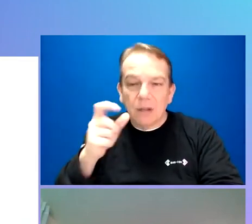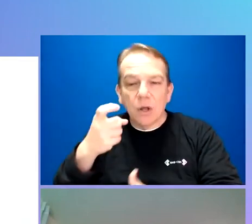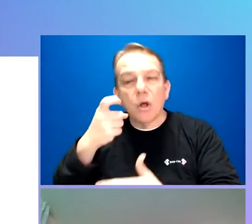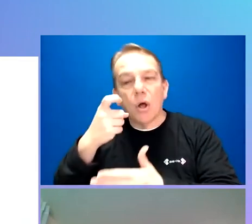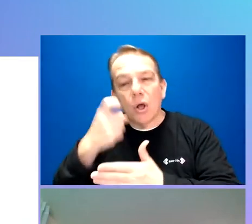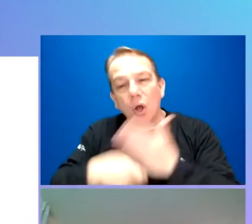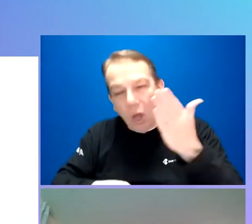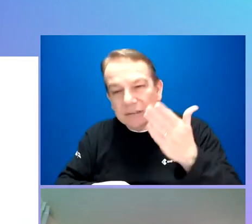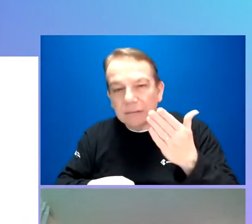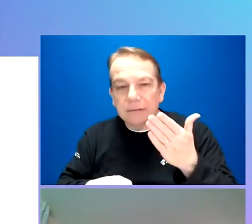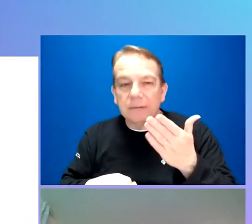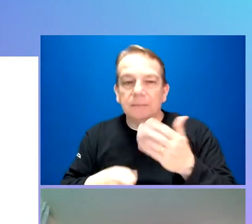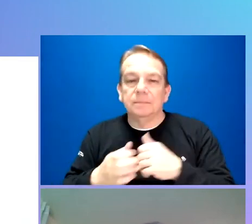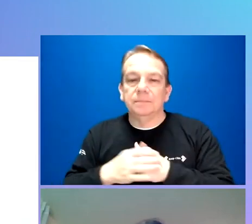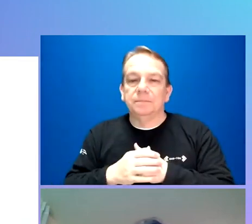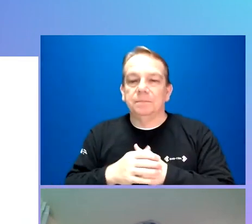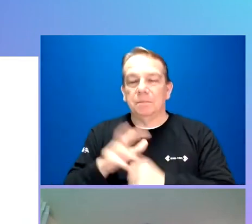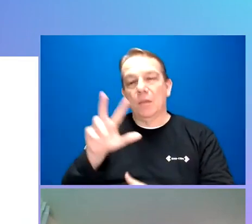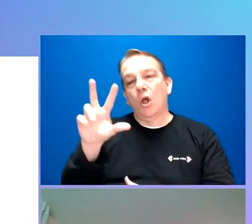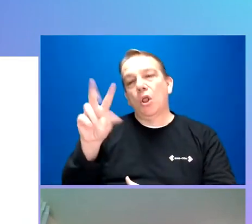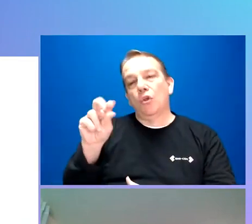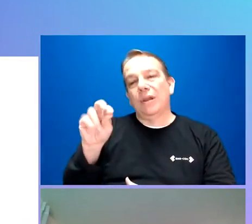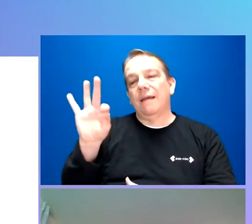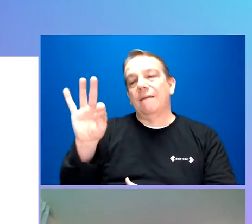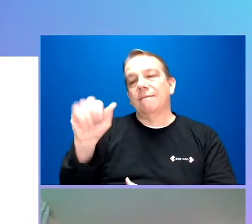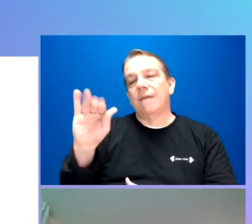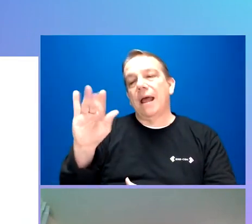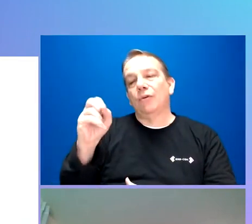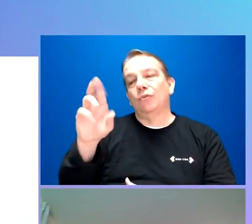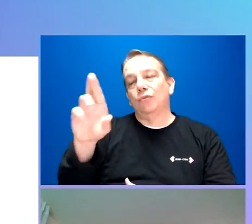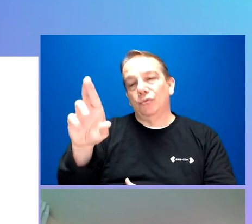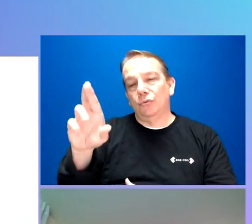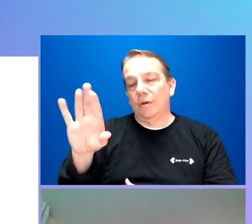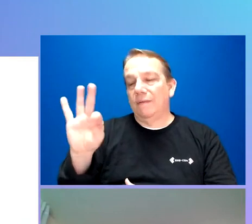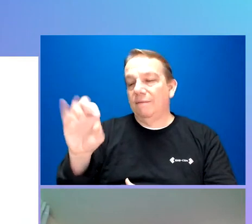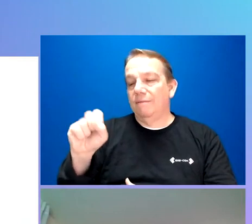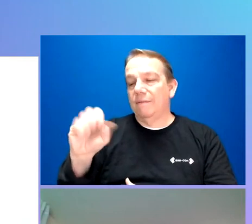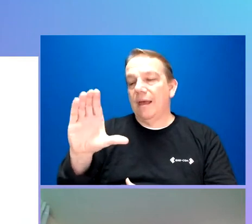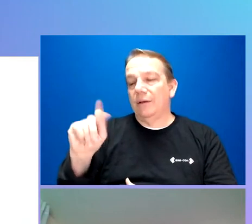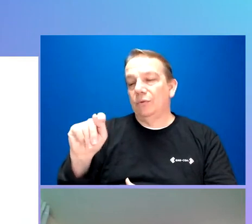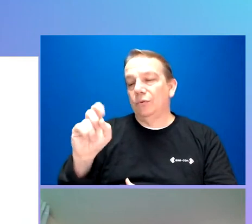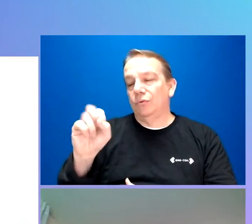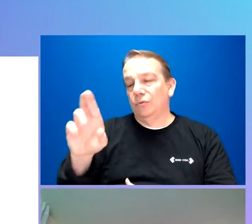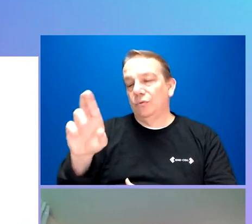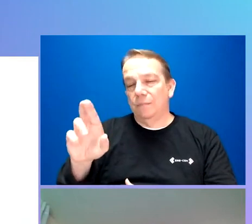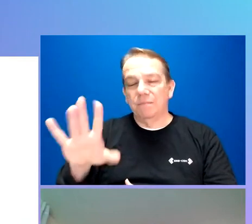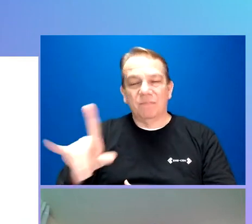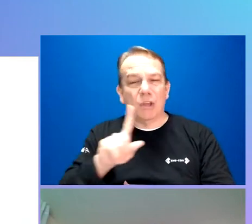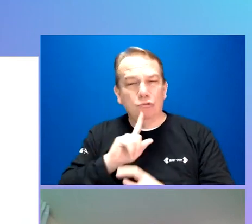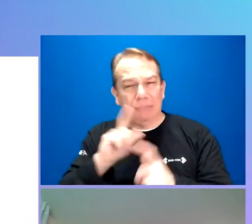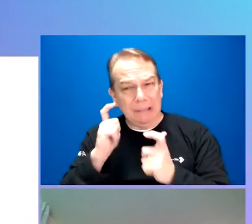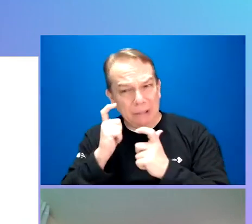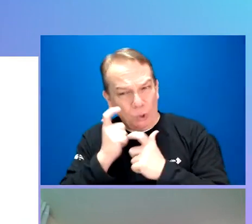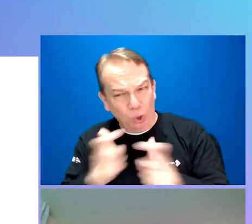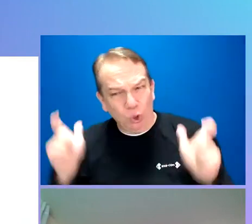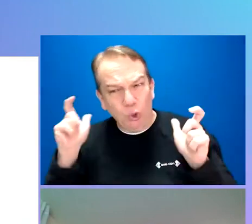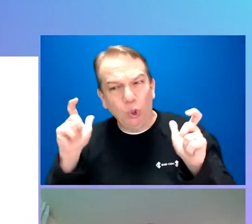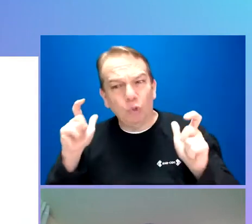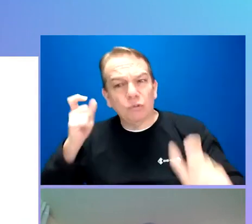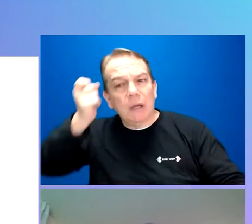up to 30 factor. Right So, um, so this is really huge. This is